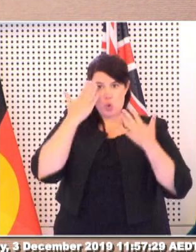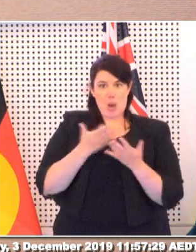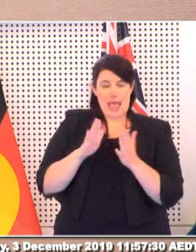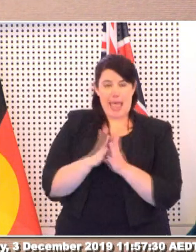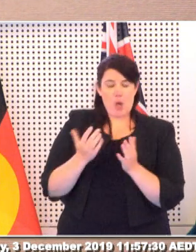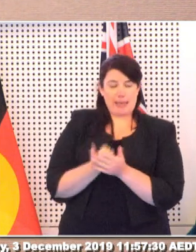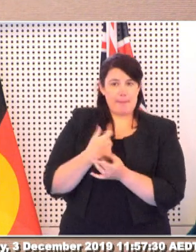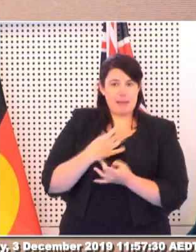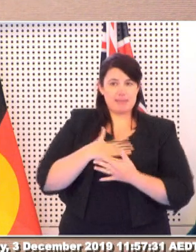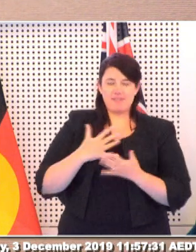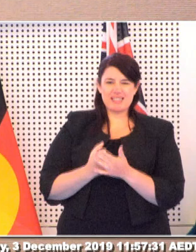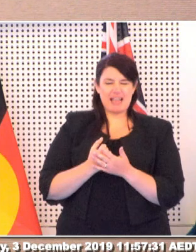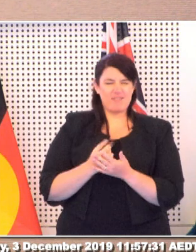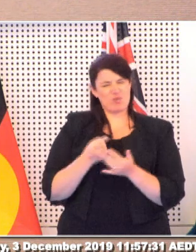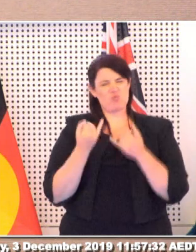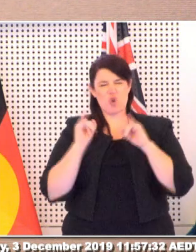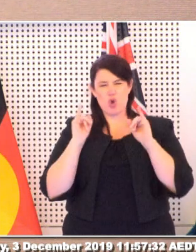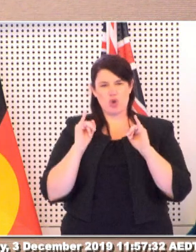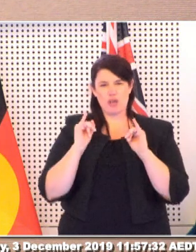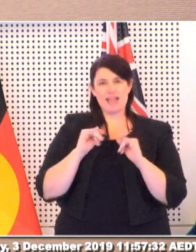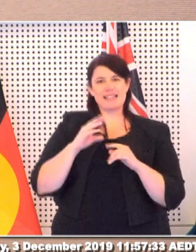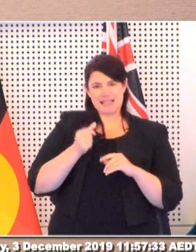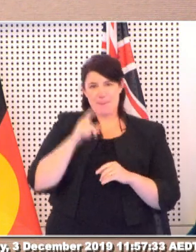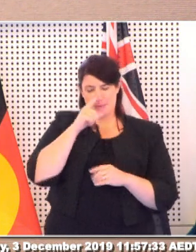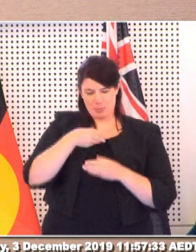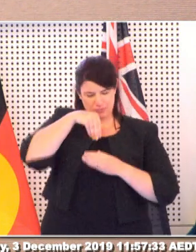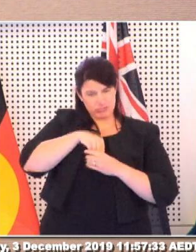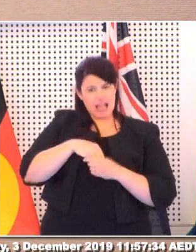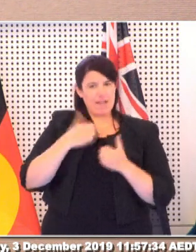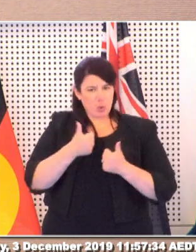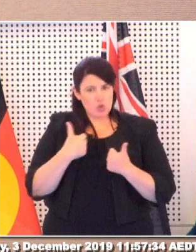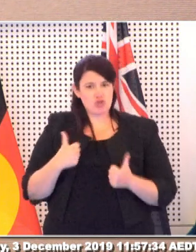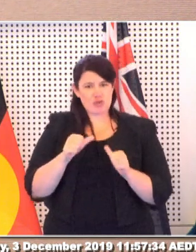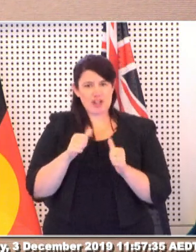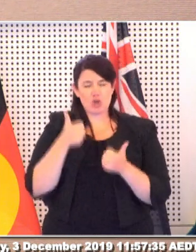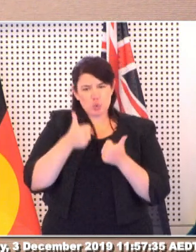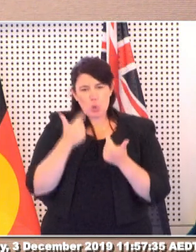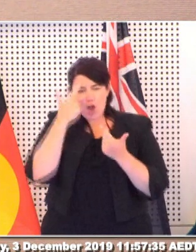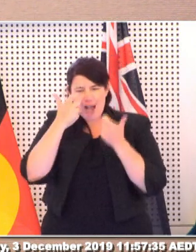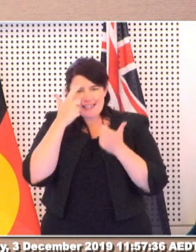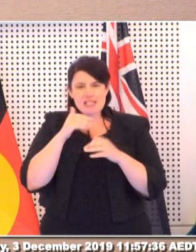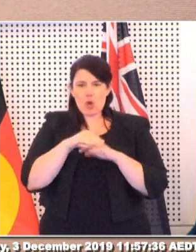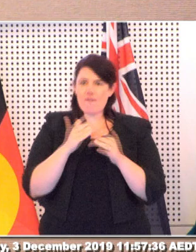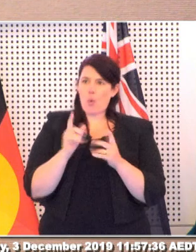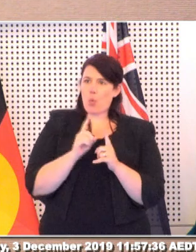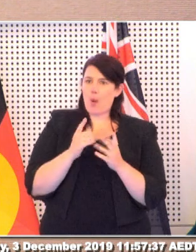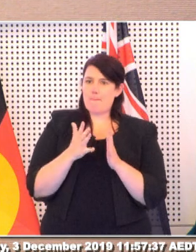People have some really good strategies, some great ideas about what helps them to be safe.